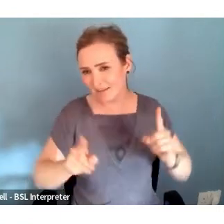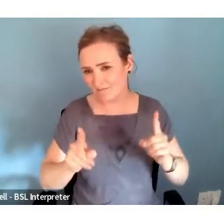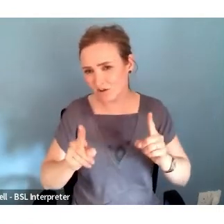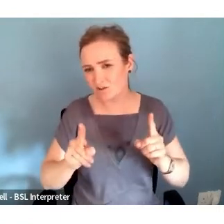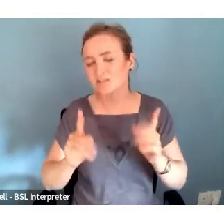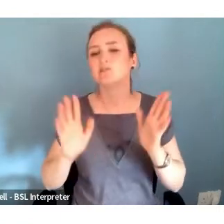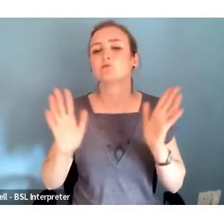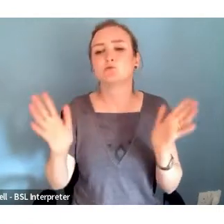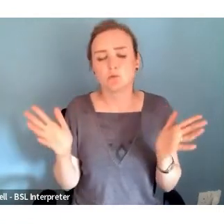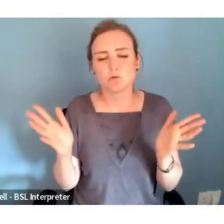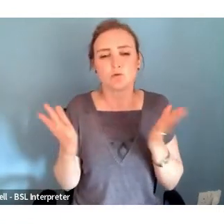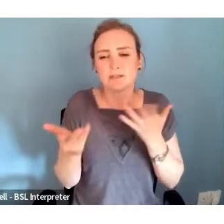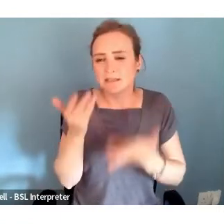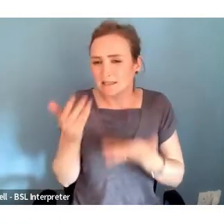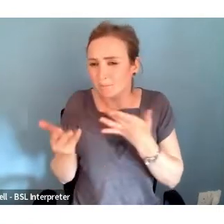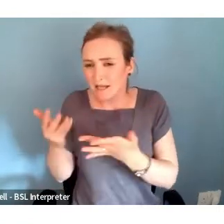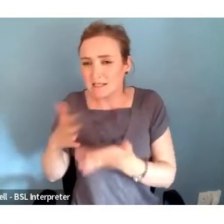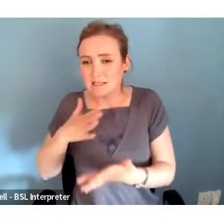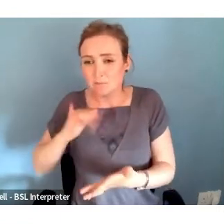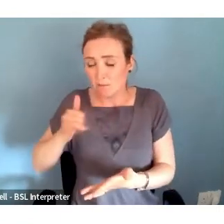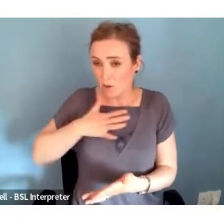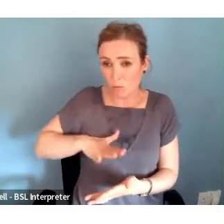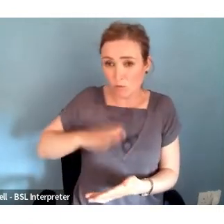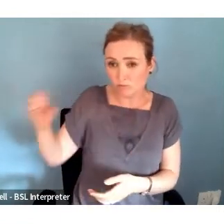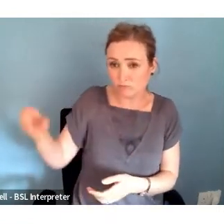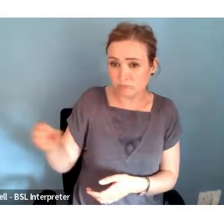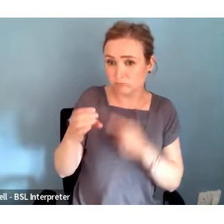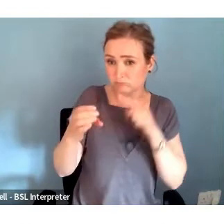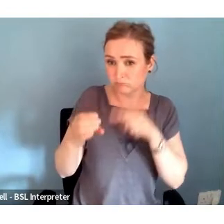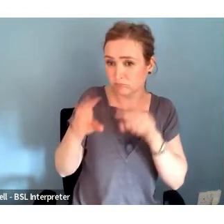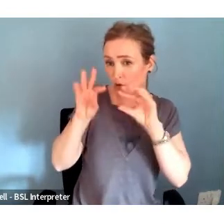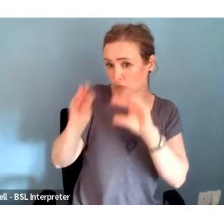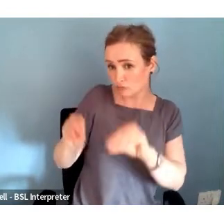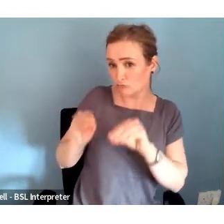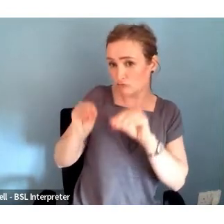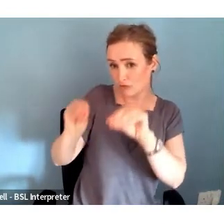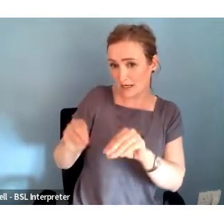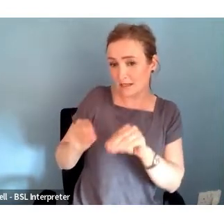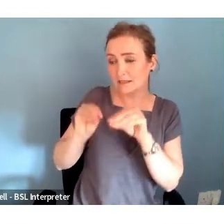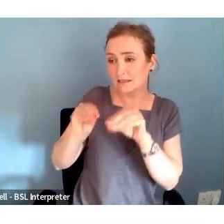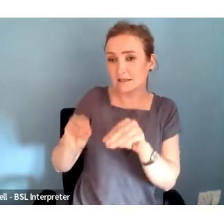you want someone you can actually train so they do things in your house style, in your way.